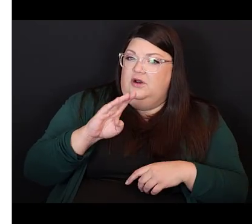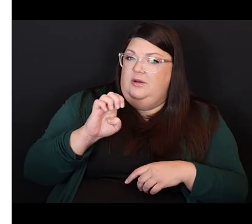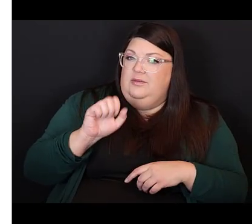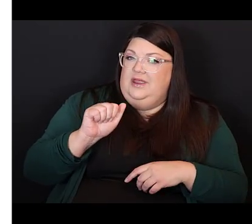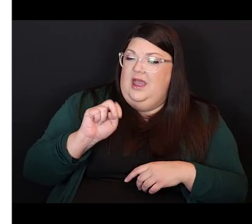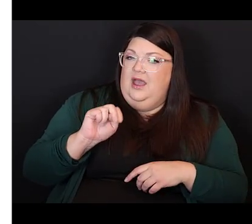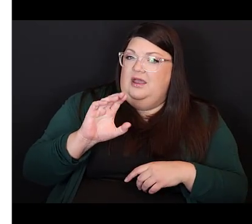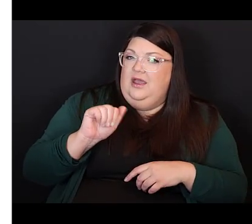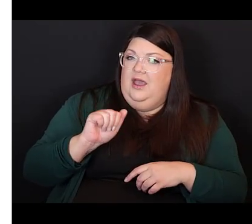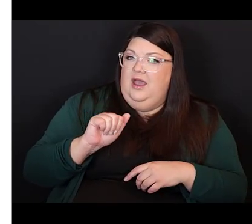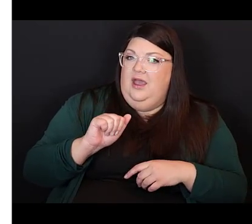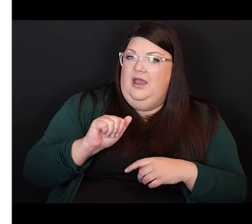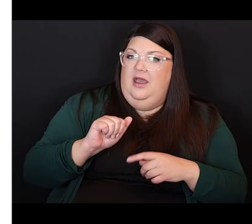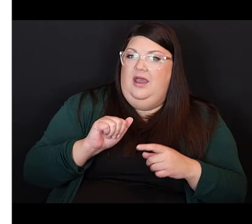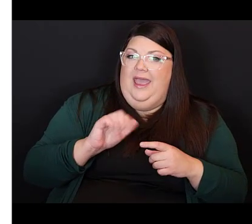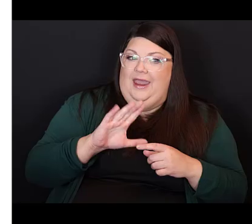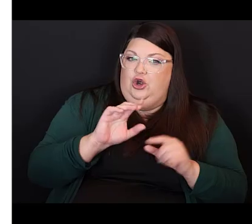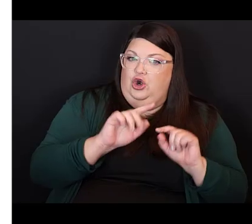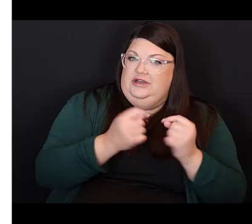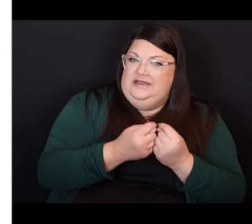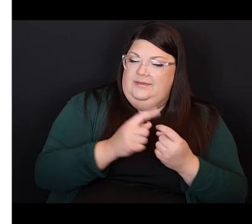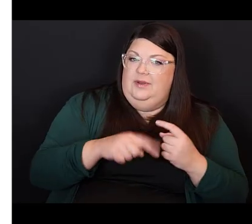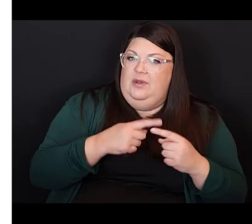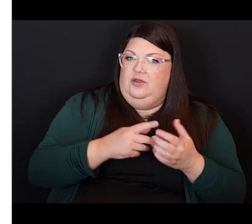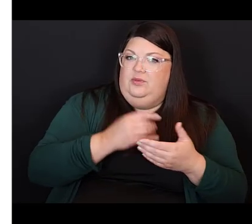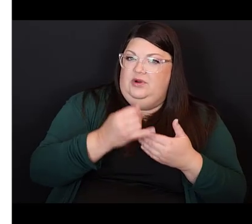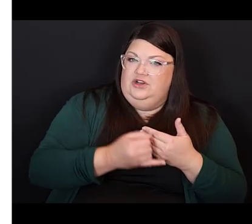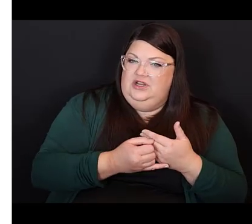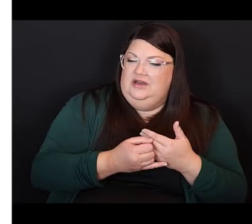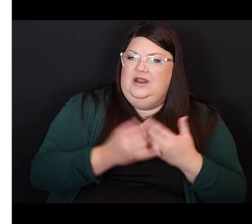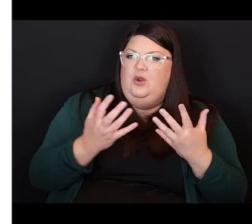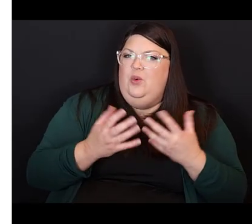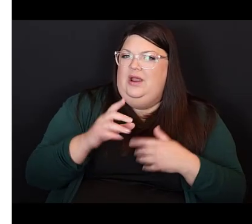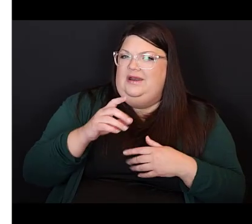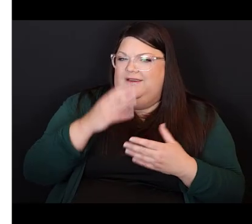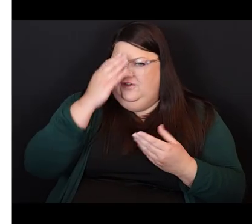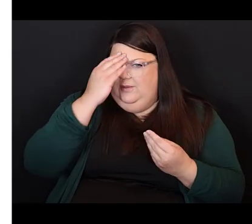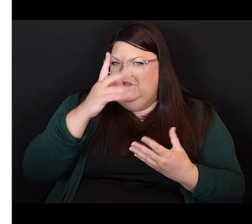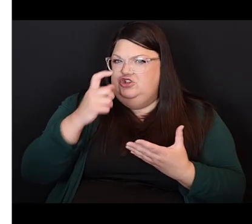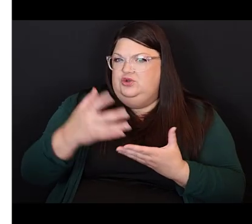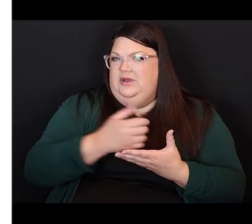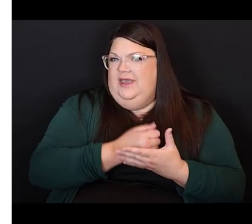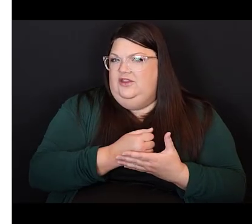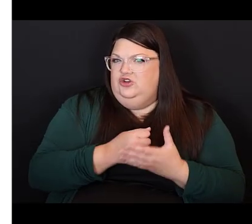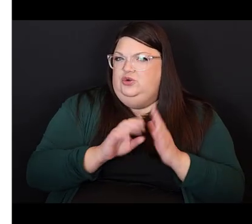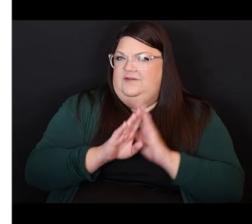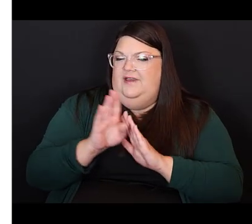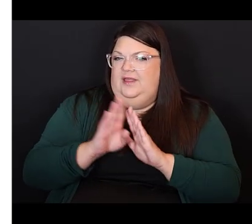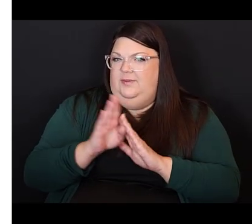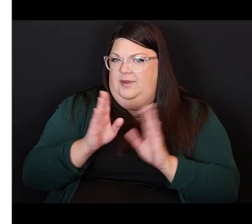team about the project and what information did you need in order to develop the evaluation plan?